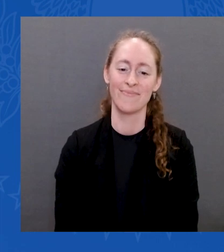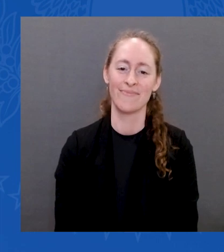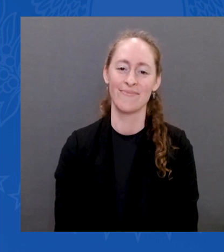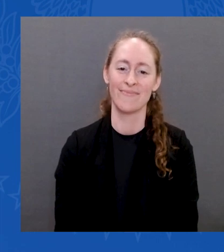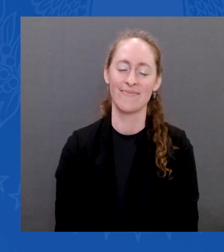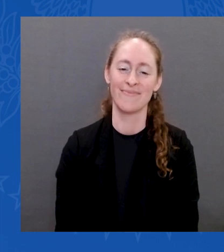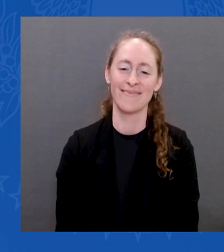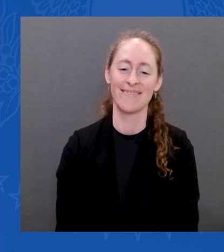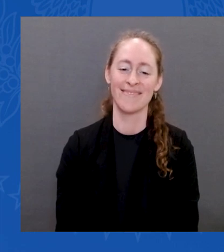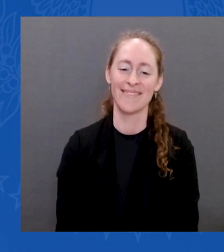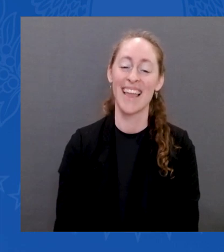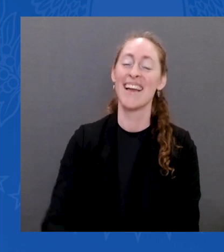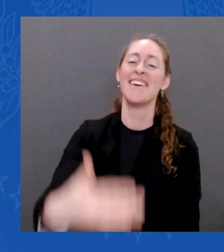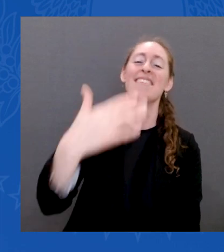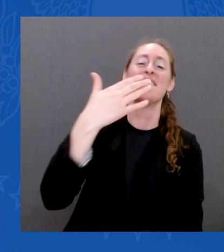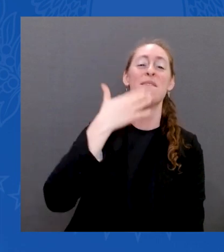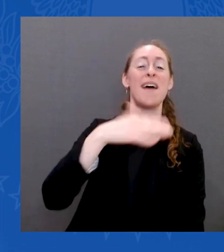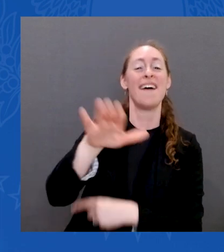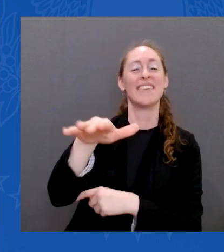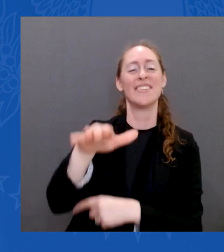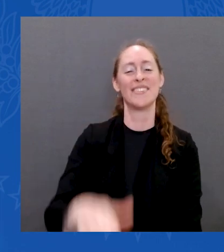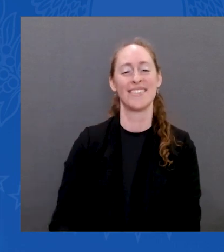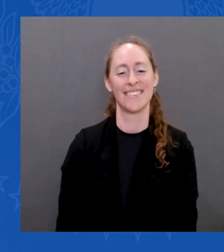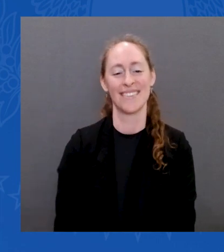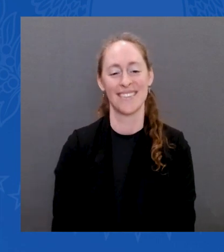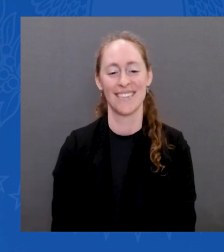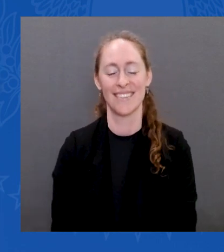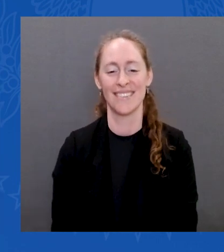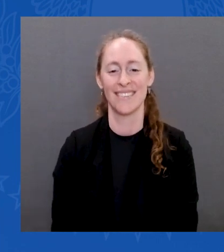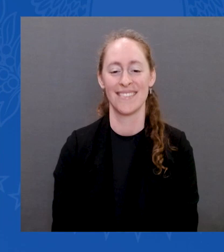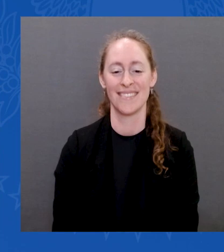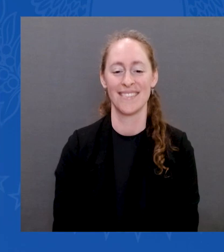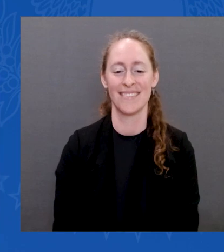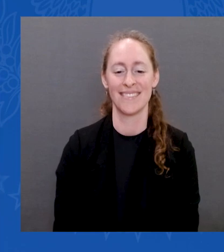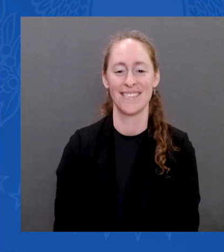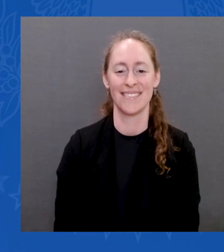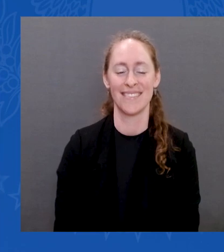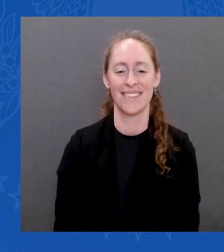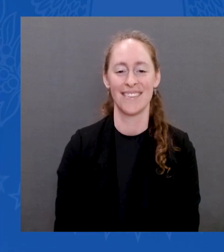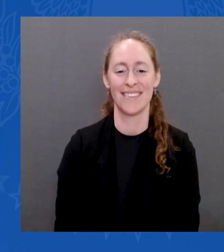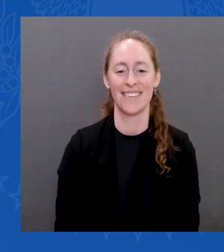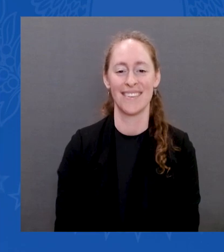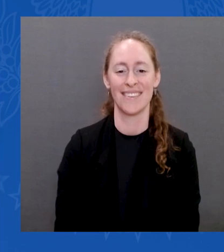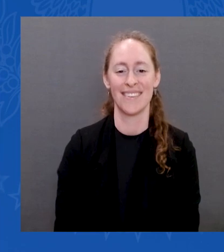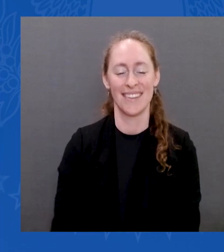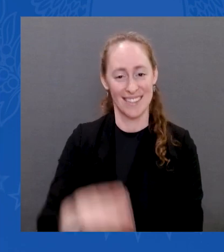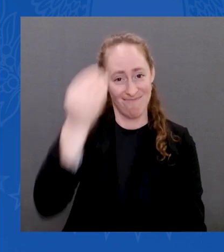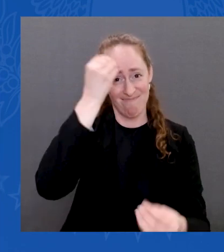I'm excited to join the president and the first lady to recognize our National Teacher